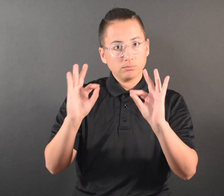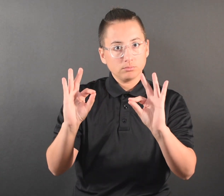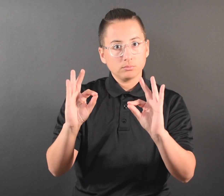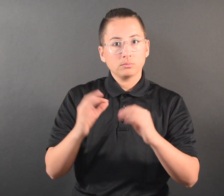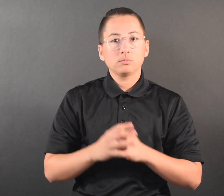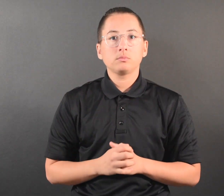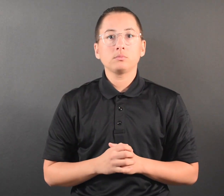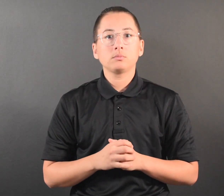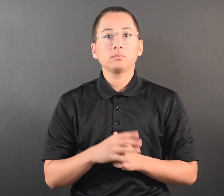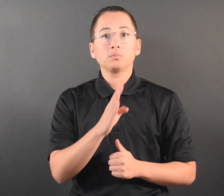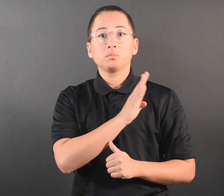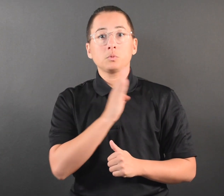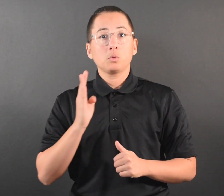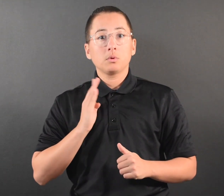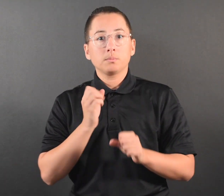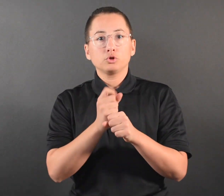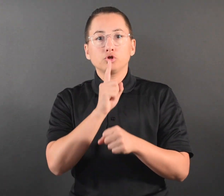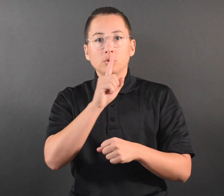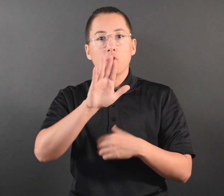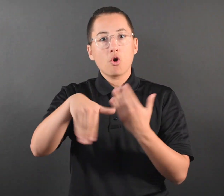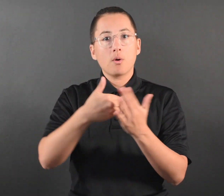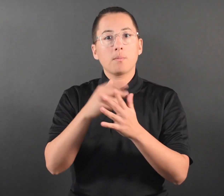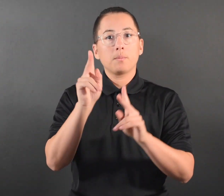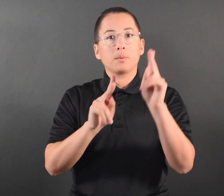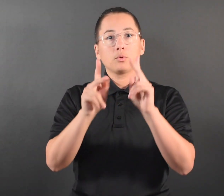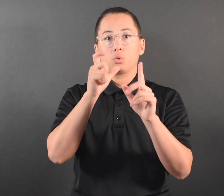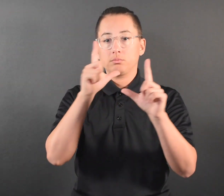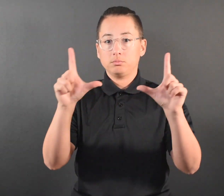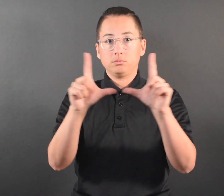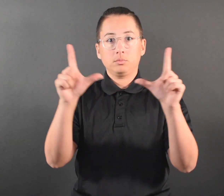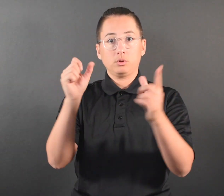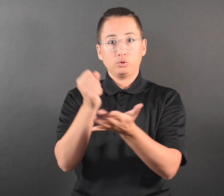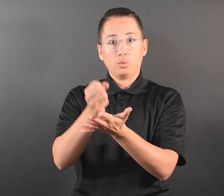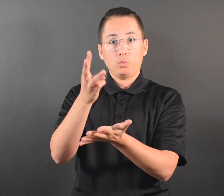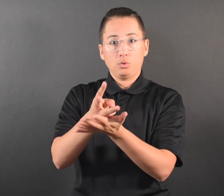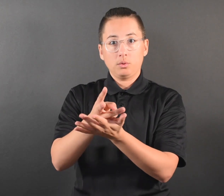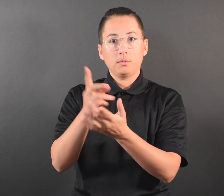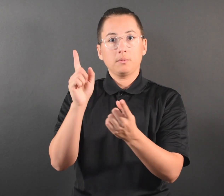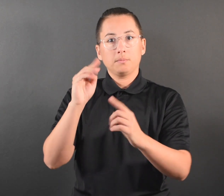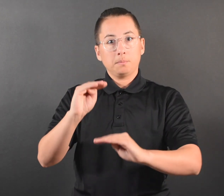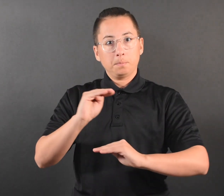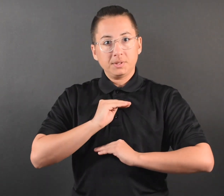The board ensures that all persons licensed as social workers meet a minimum set of standards